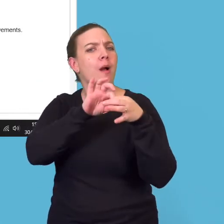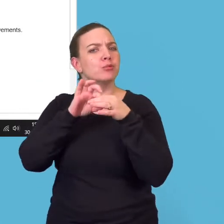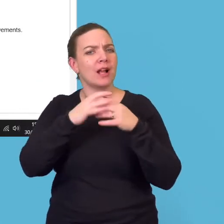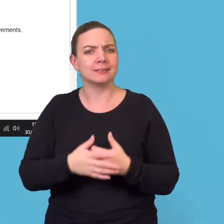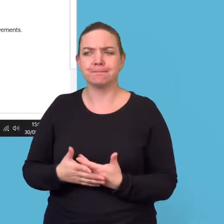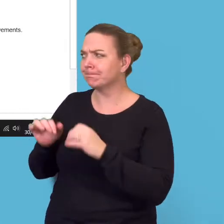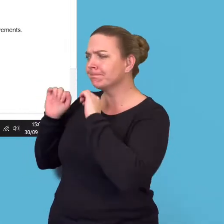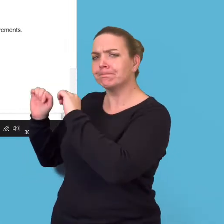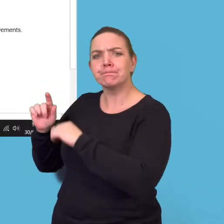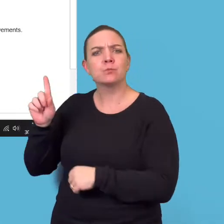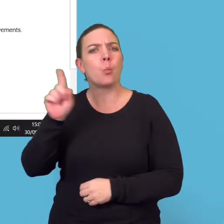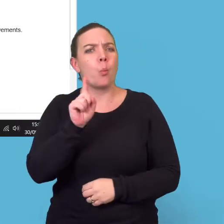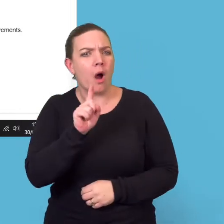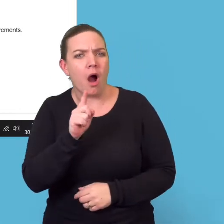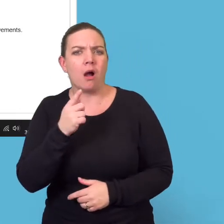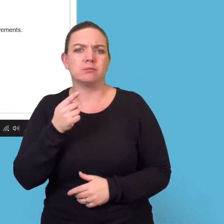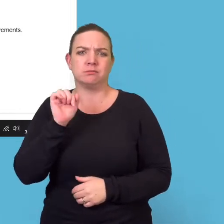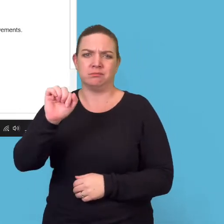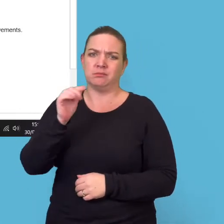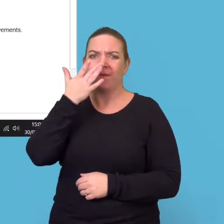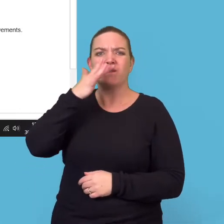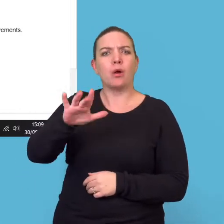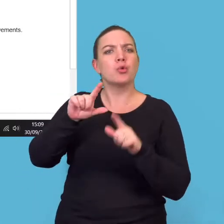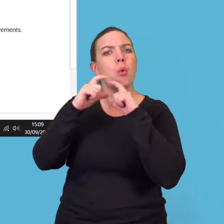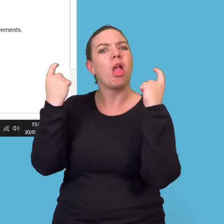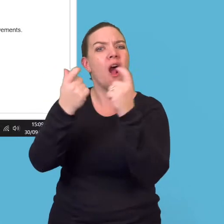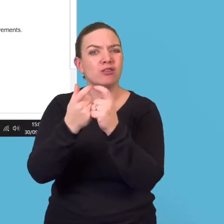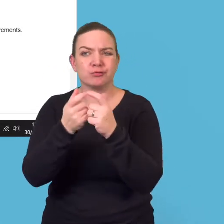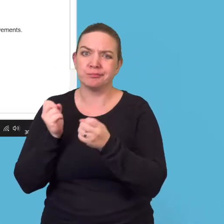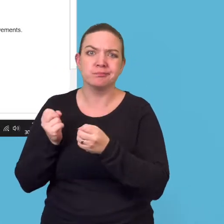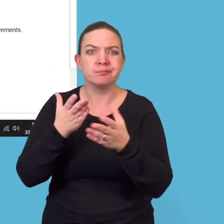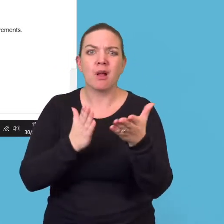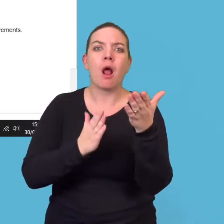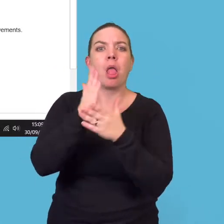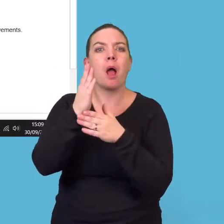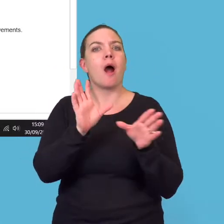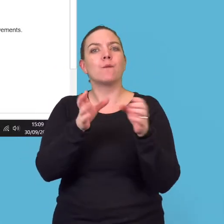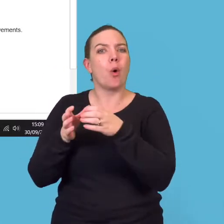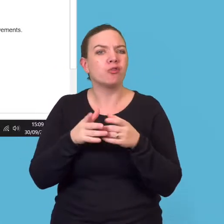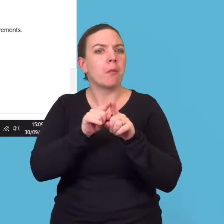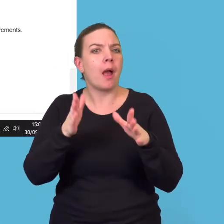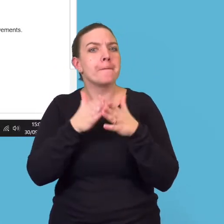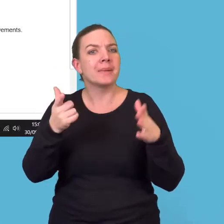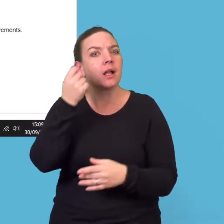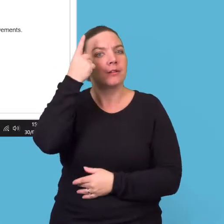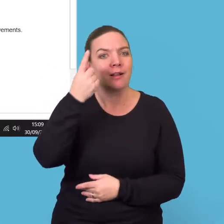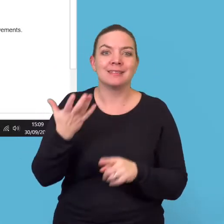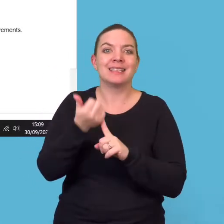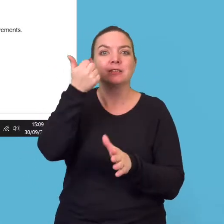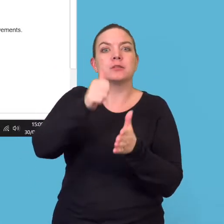such as Big Ideas, Get Started, or our short taster courses. It's similar to Zoom or MS Teams, and gives you the chance